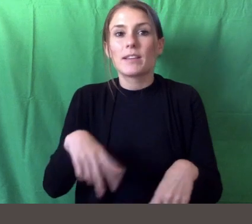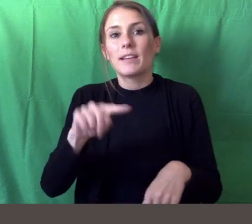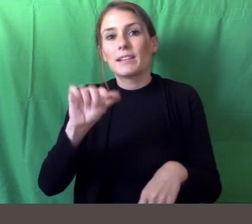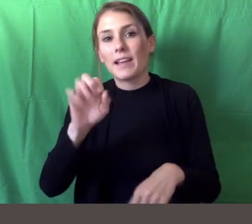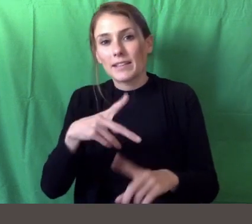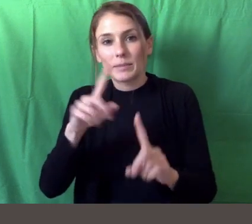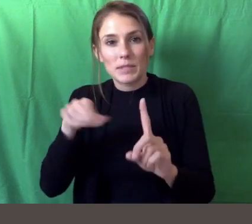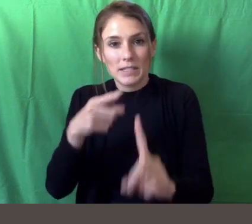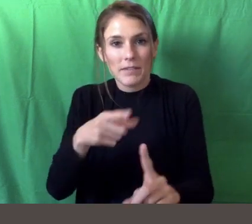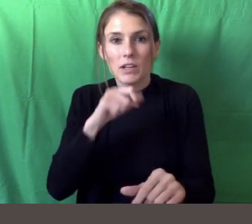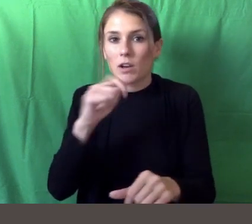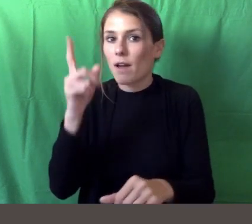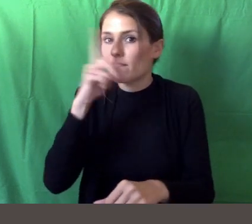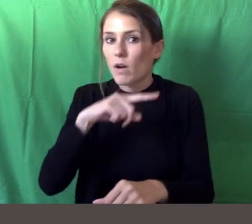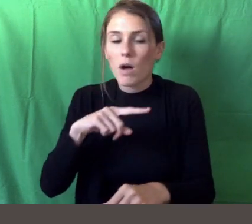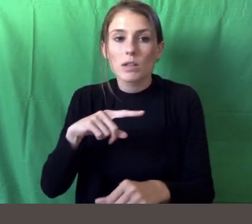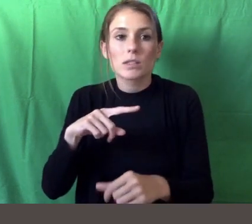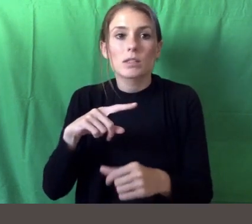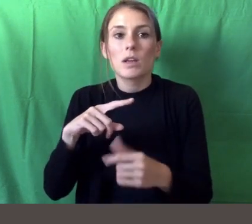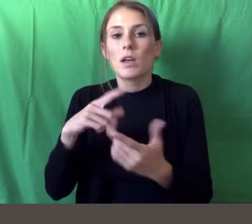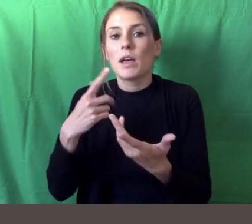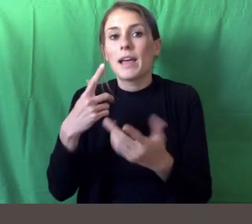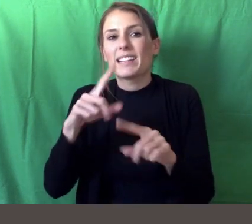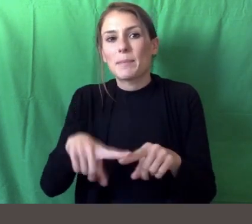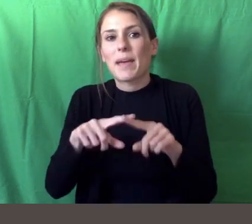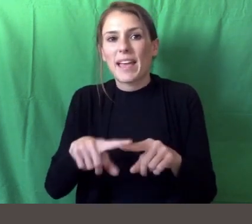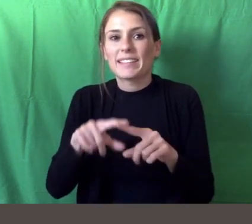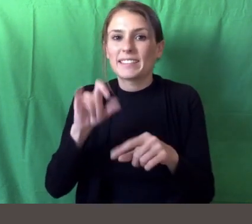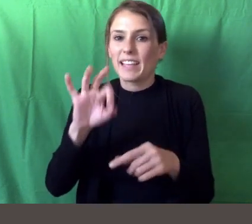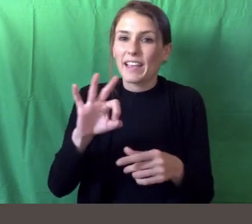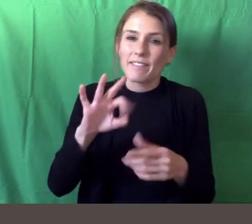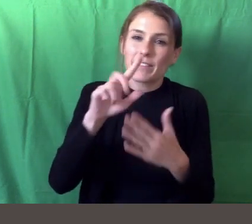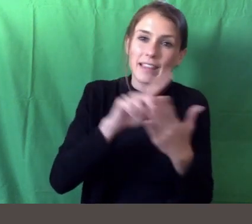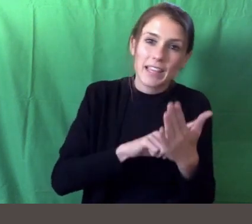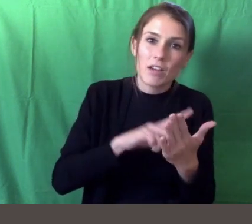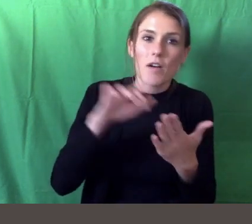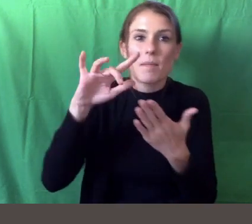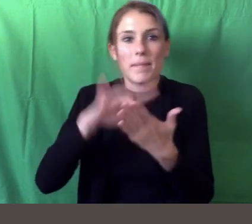And of course that depends on the domain, whether it's legal, medical, advertising, etc.